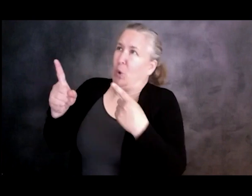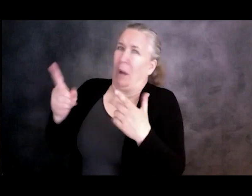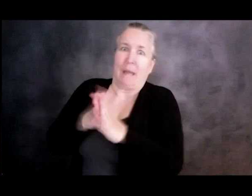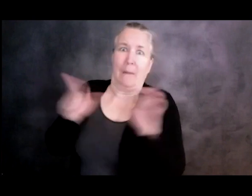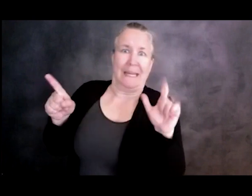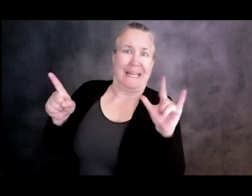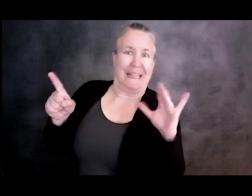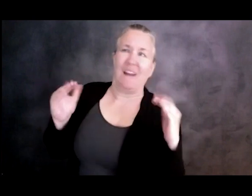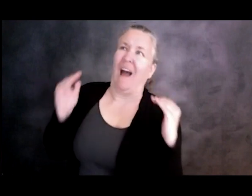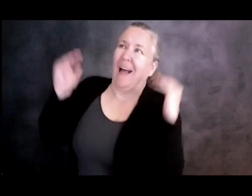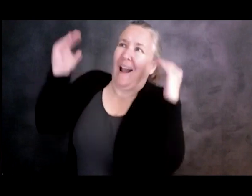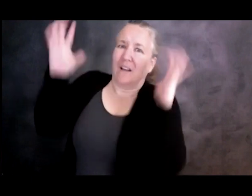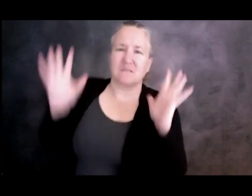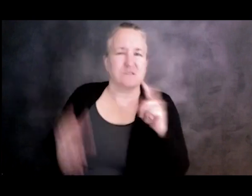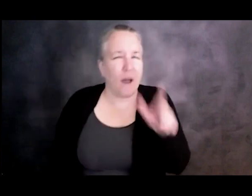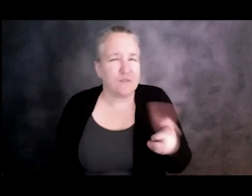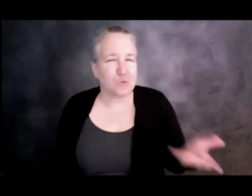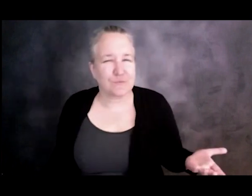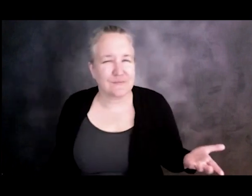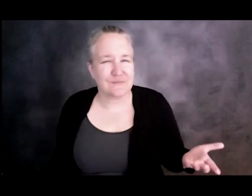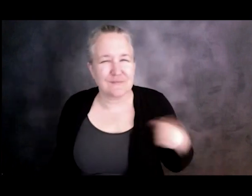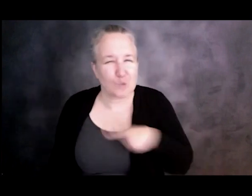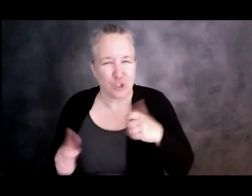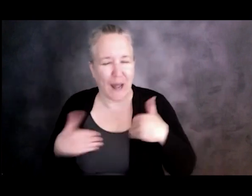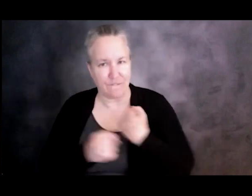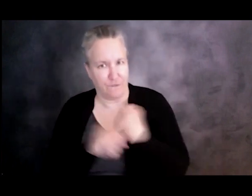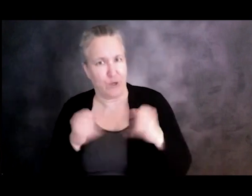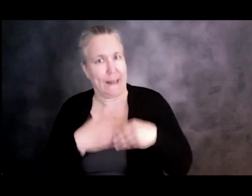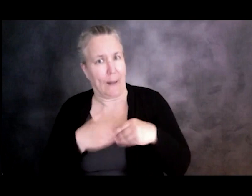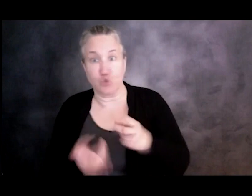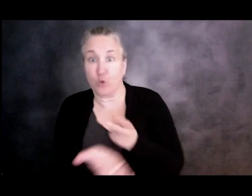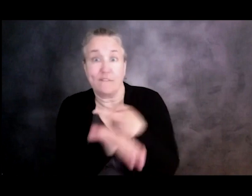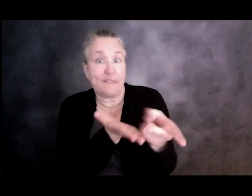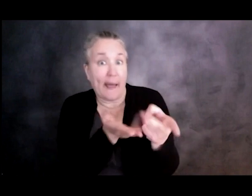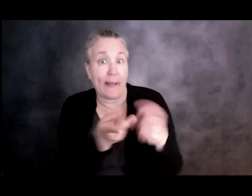in our respective fields. We should have the freedom to fail, to be mediocre,